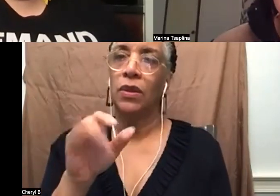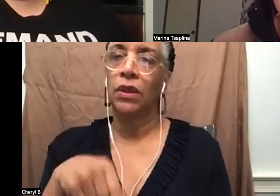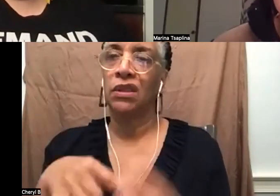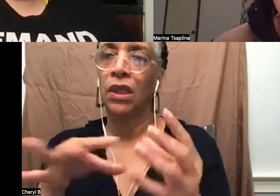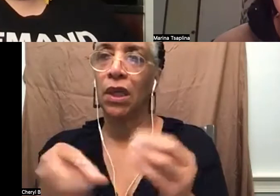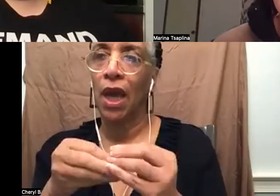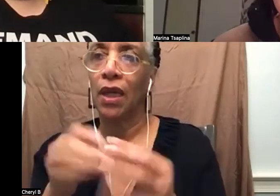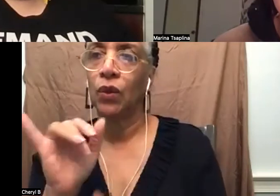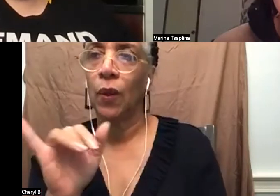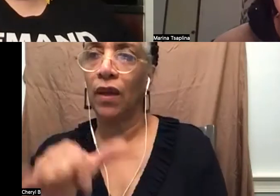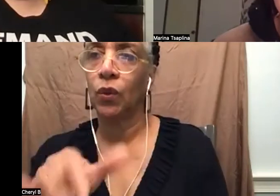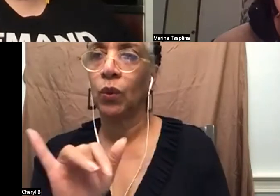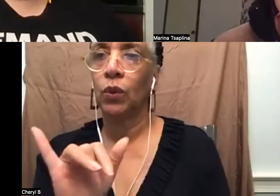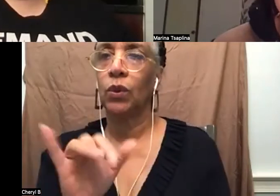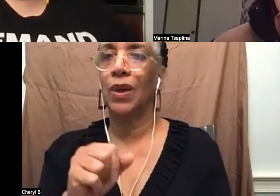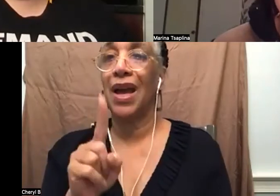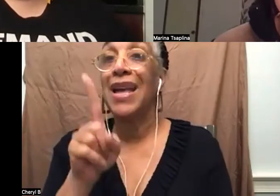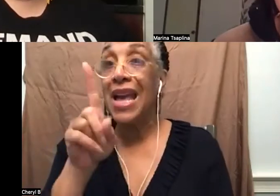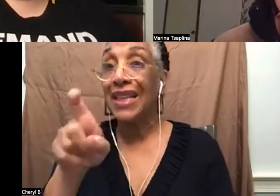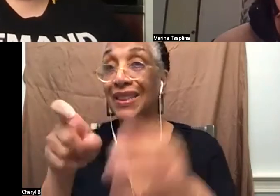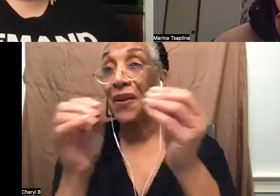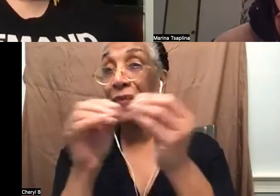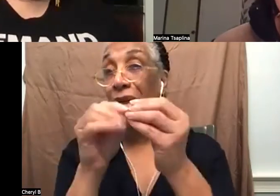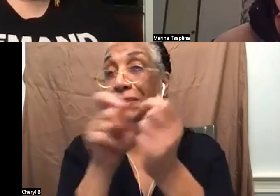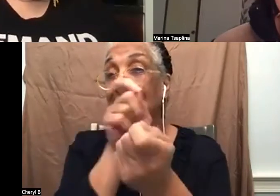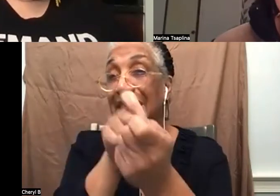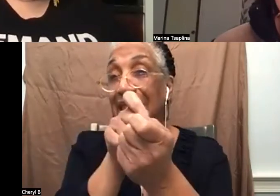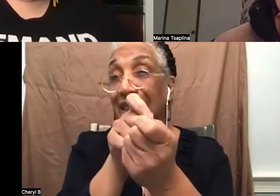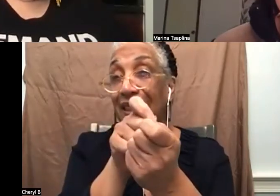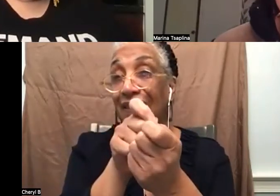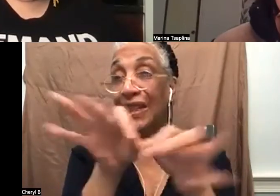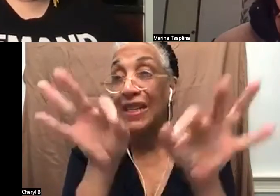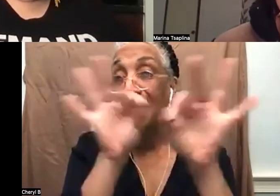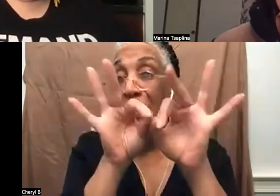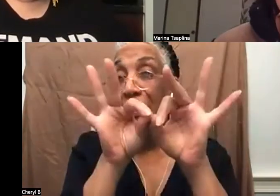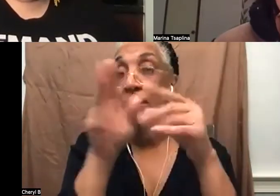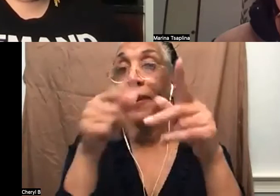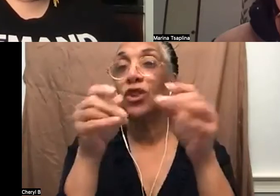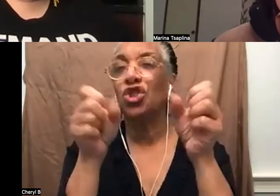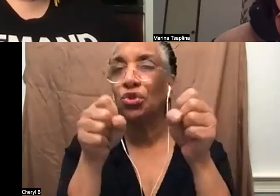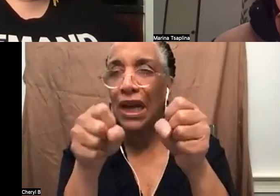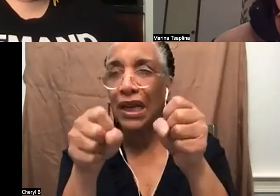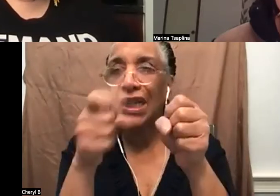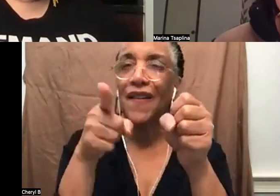Asking for more specific information around strategies for advocacy. My answer is going to be,